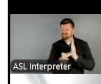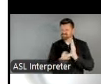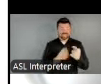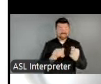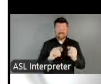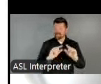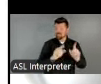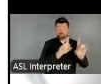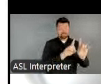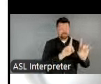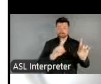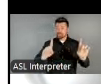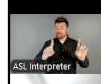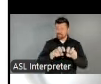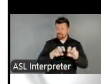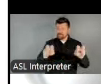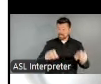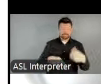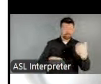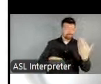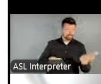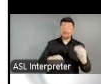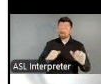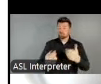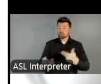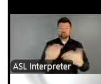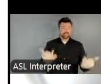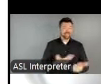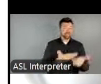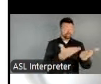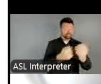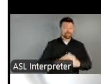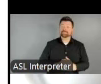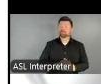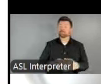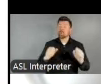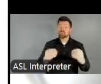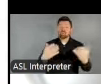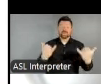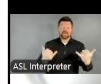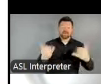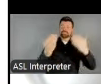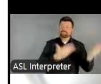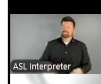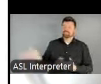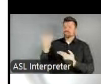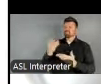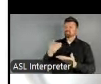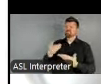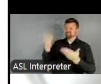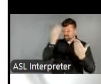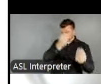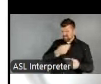GIA panel is able to join us today. So allow me to briefly introduce our panelists. Please